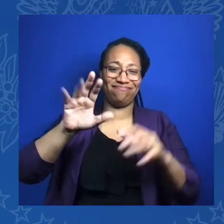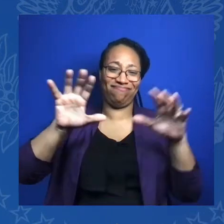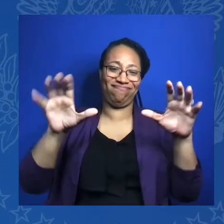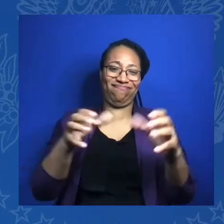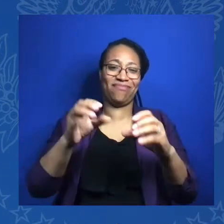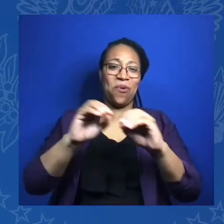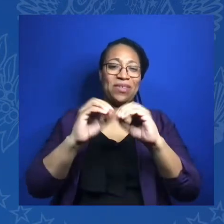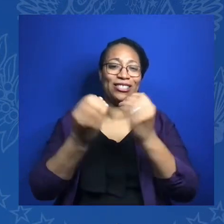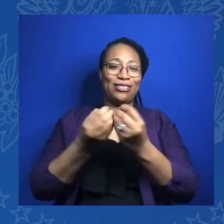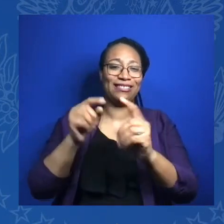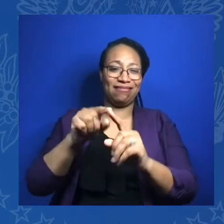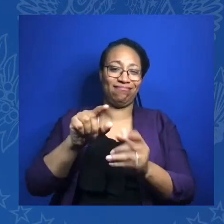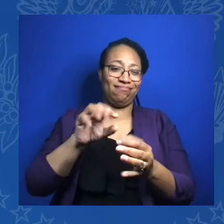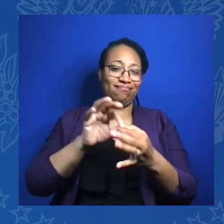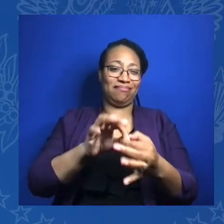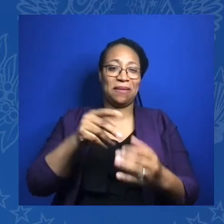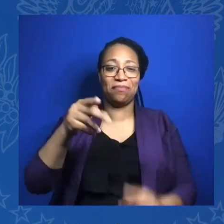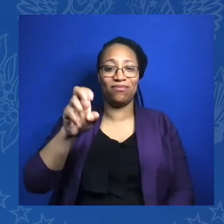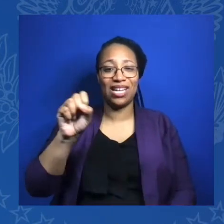because they whisper into the mic like I do.